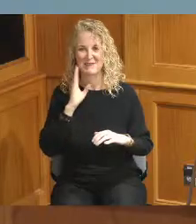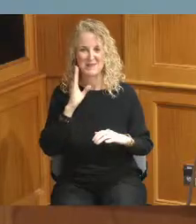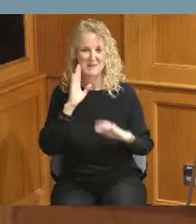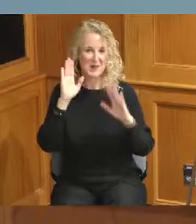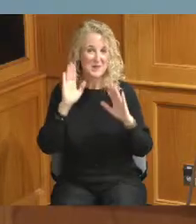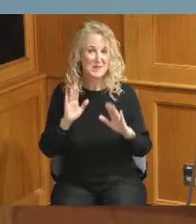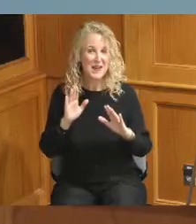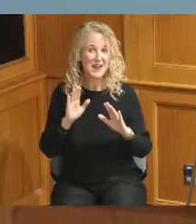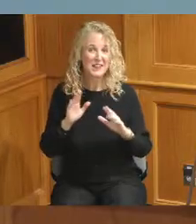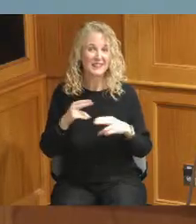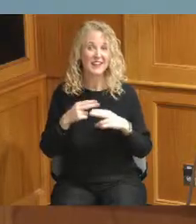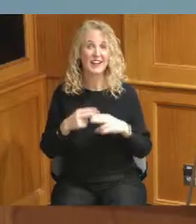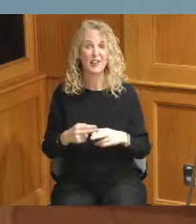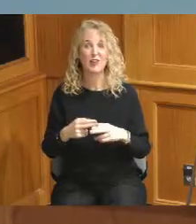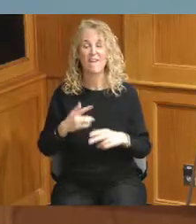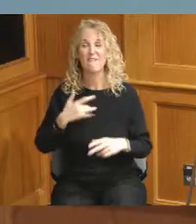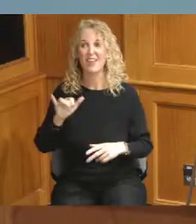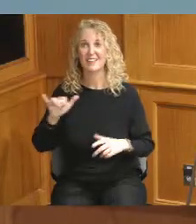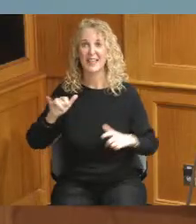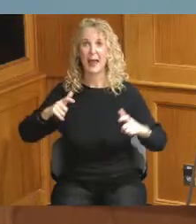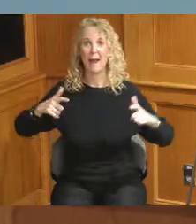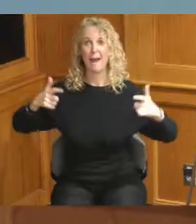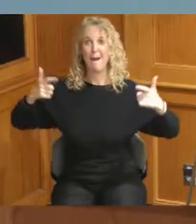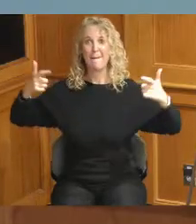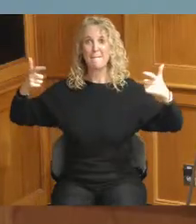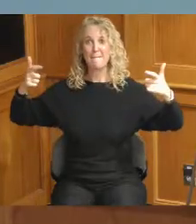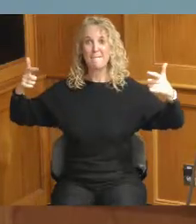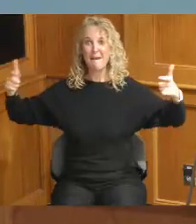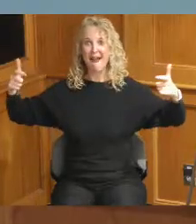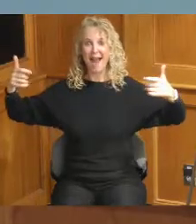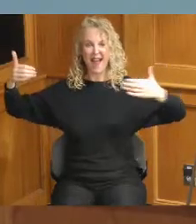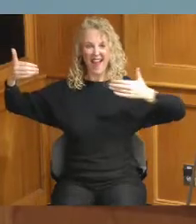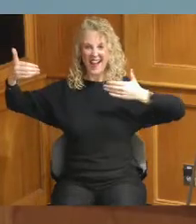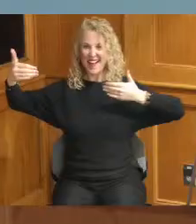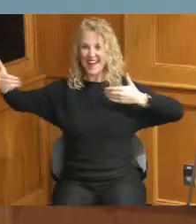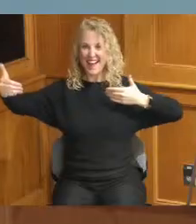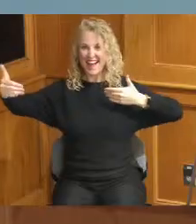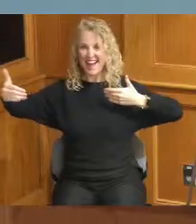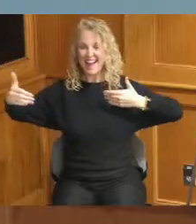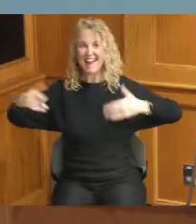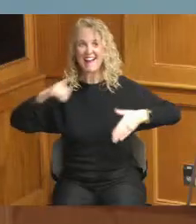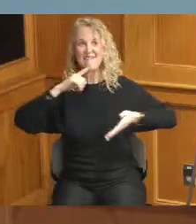I use the term palatial estate but it's but it's it's a very nice we're not going with a Cadillac